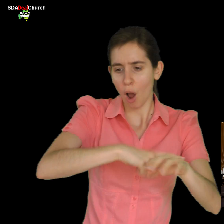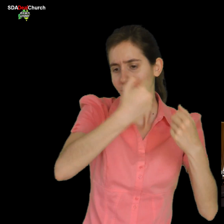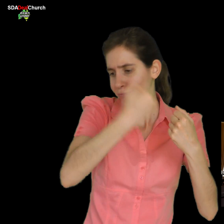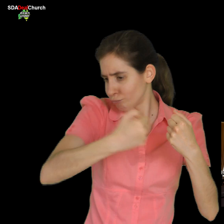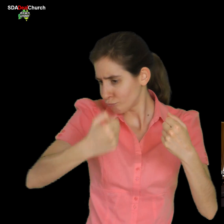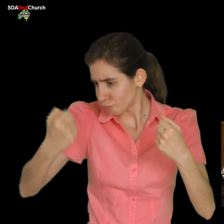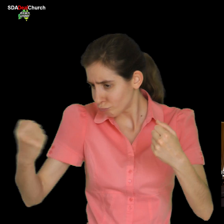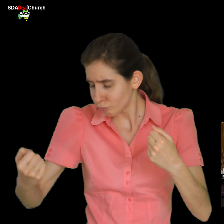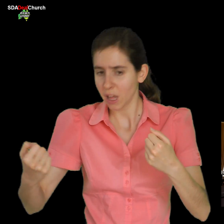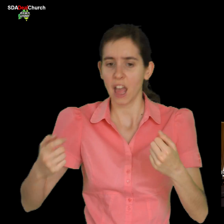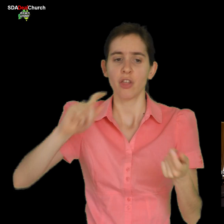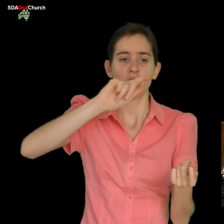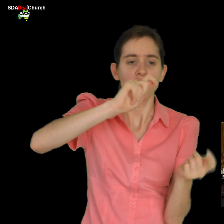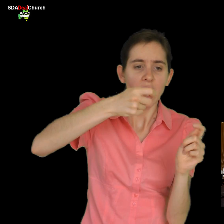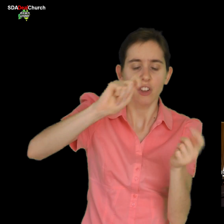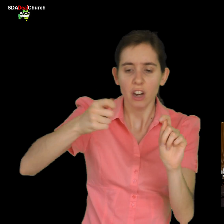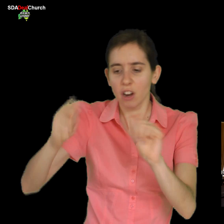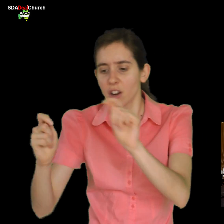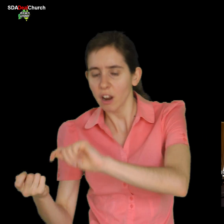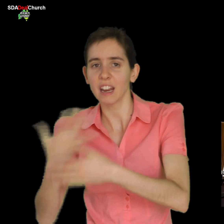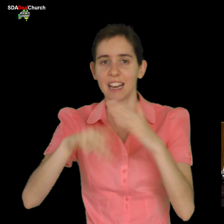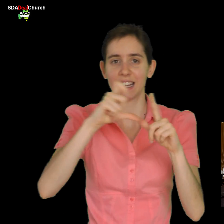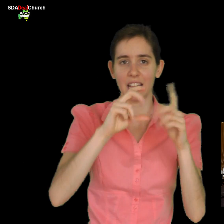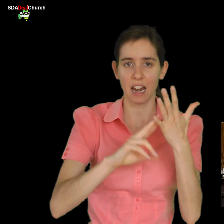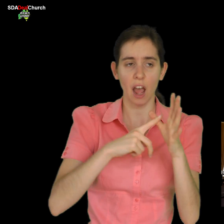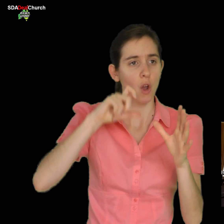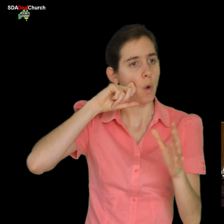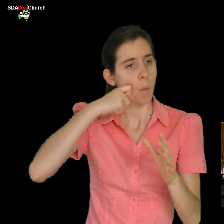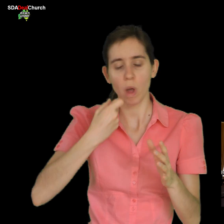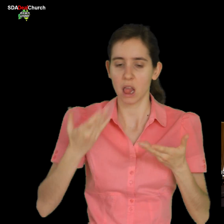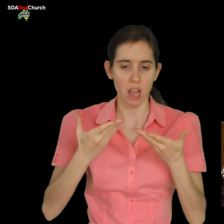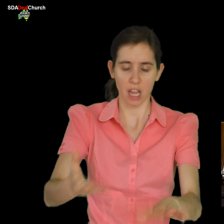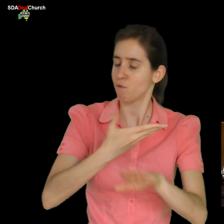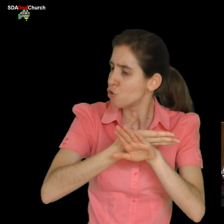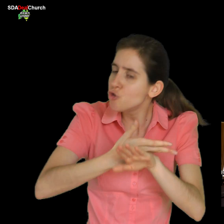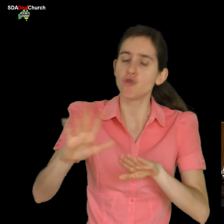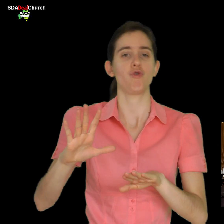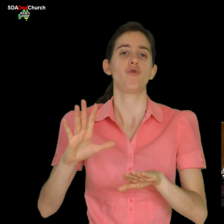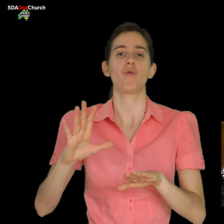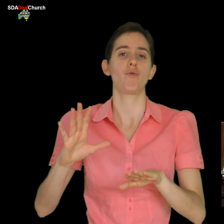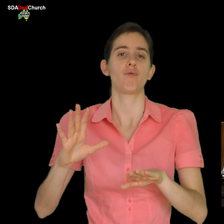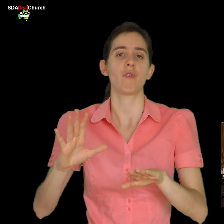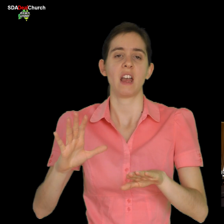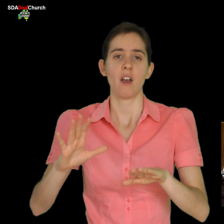evolution of very different organisms with new and different body parts, and we